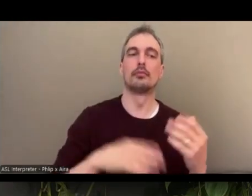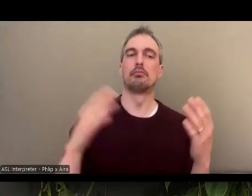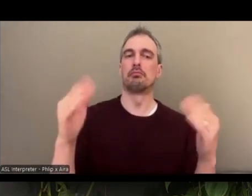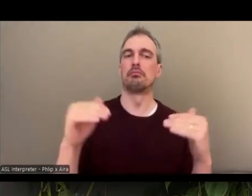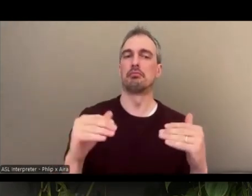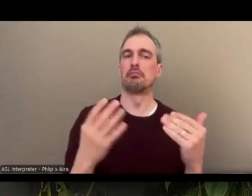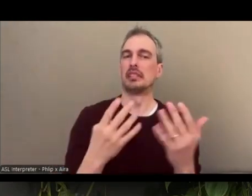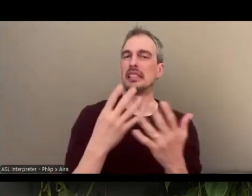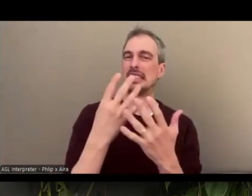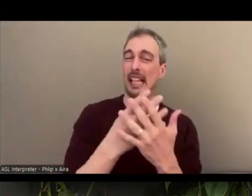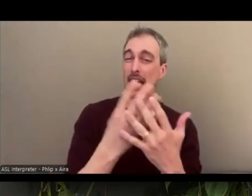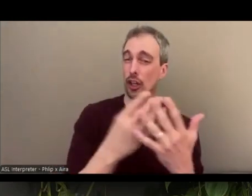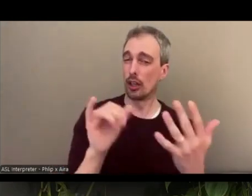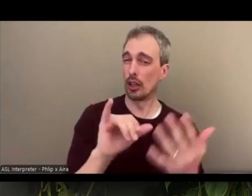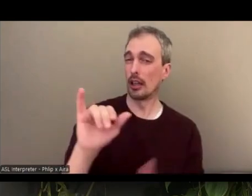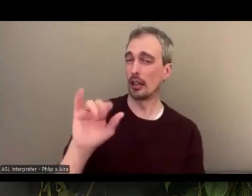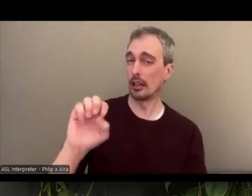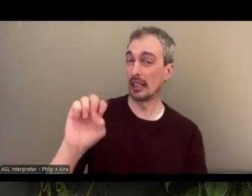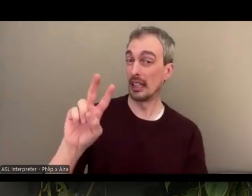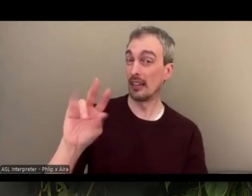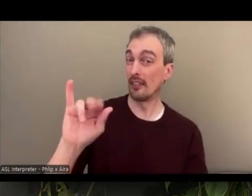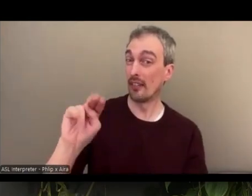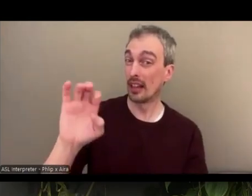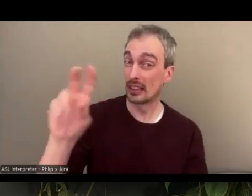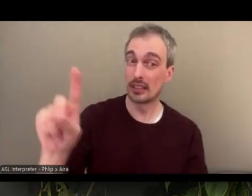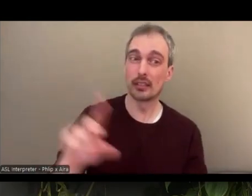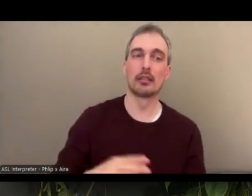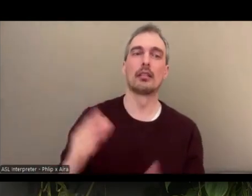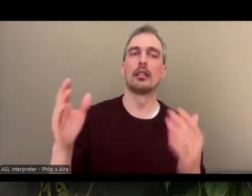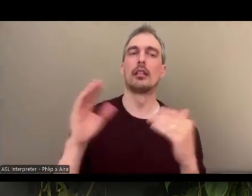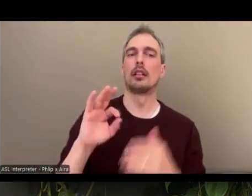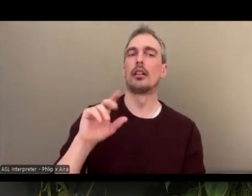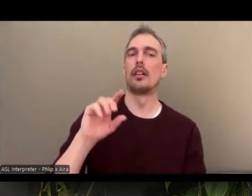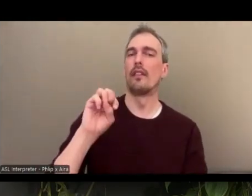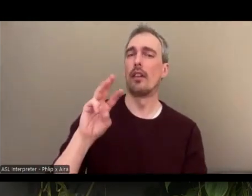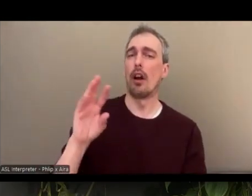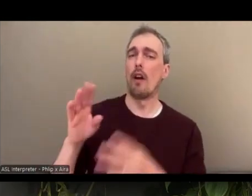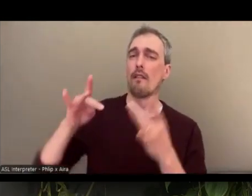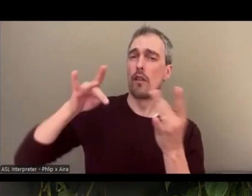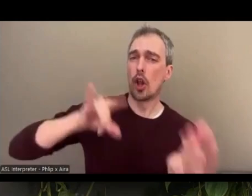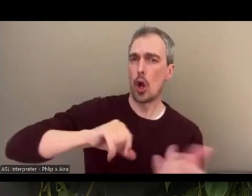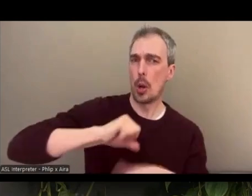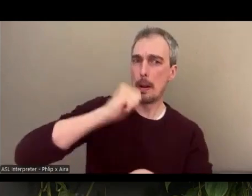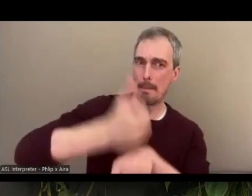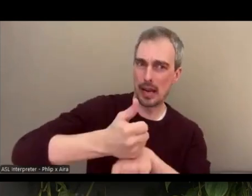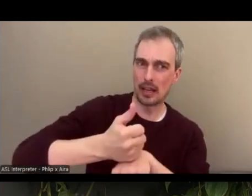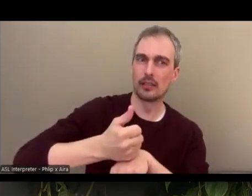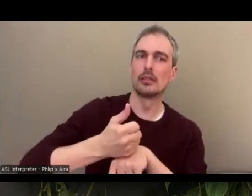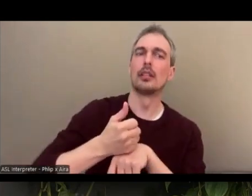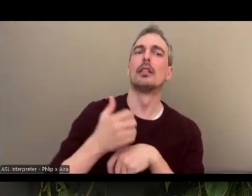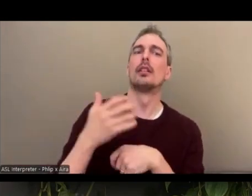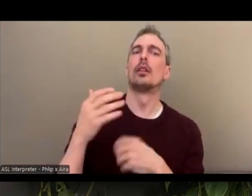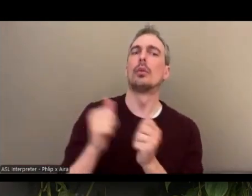Flow based tests with Axe integrated. I know Deque has a tool like that, Cypress has a similar tool.